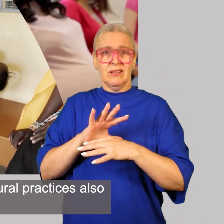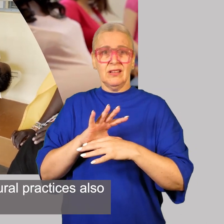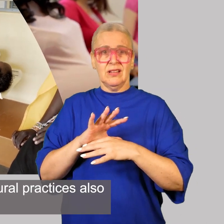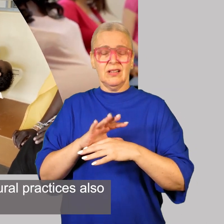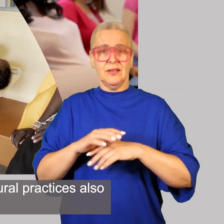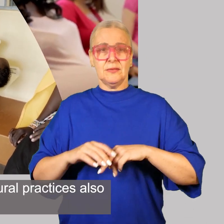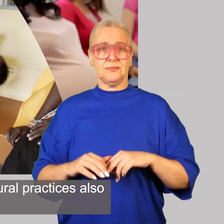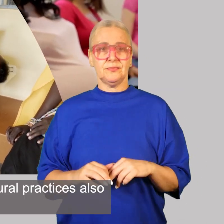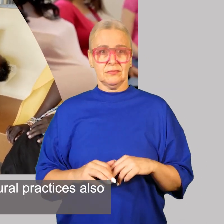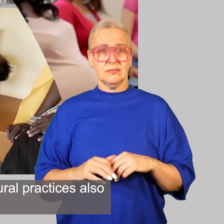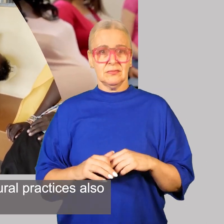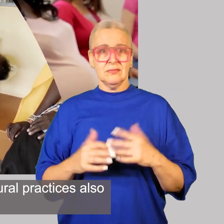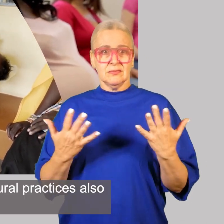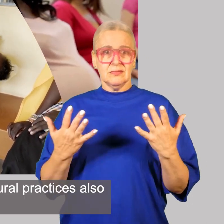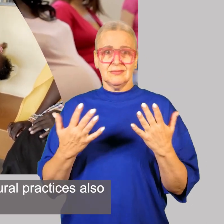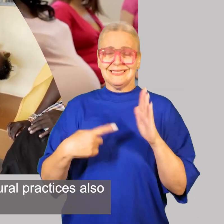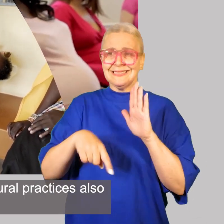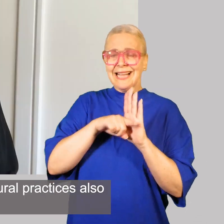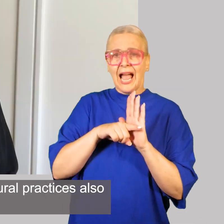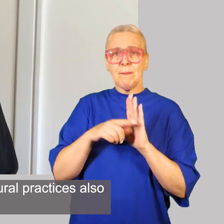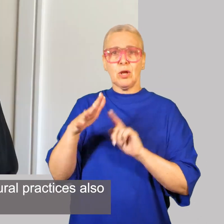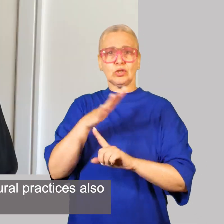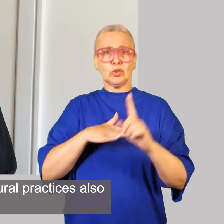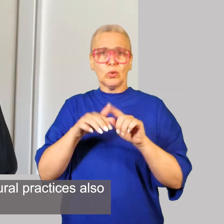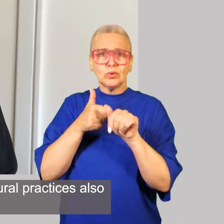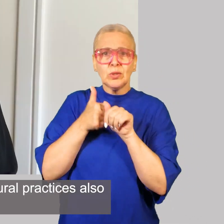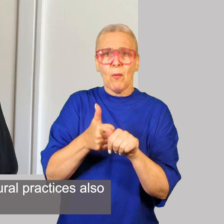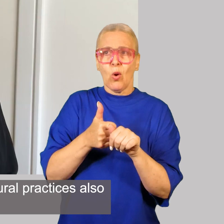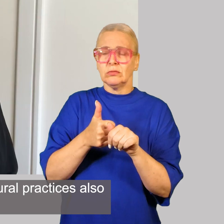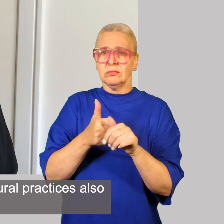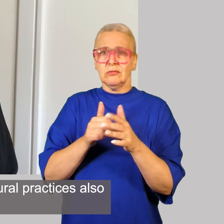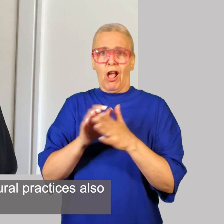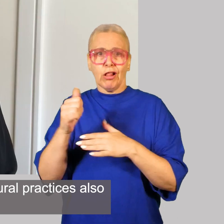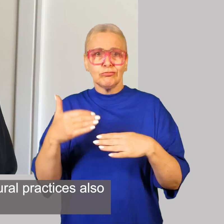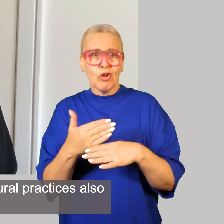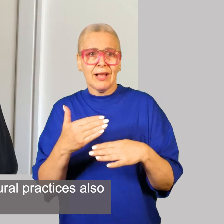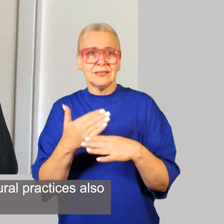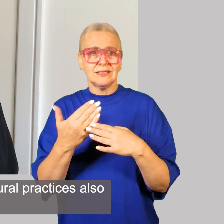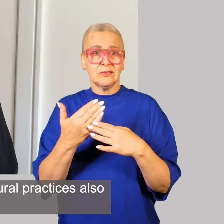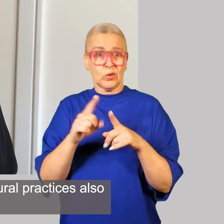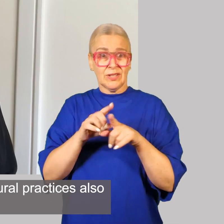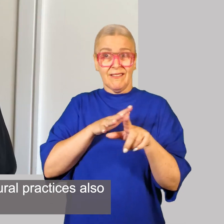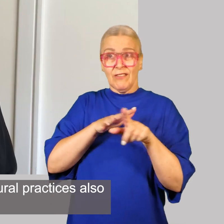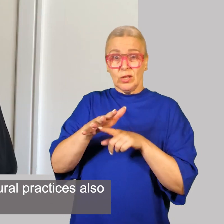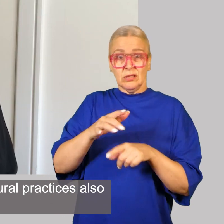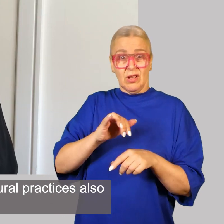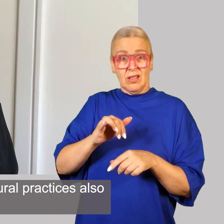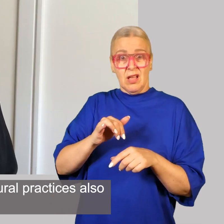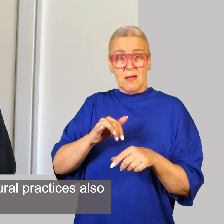Aspects such as stigma, social support and cultural practices also influence whether pregnant women are tested